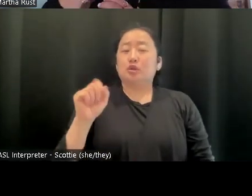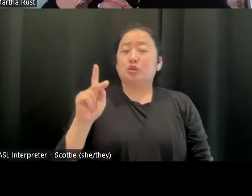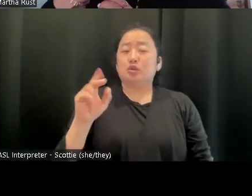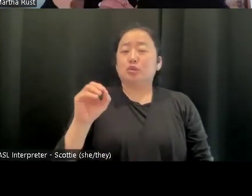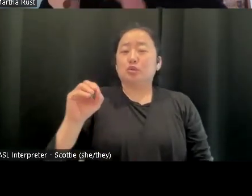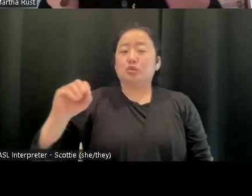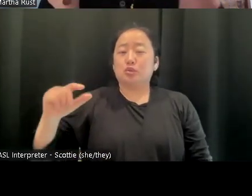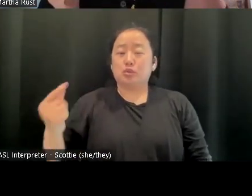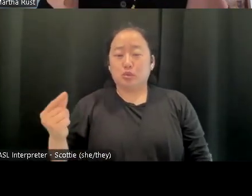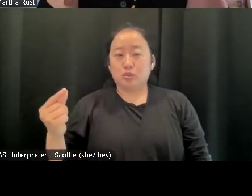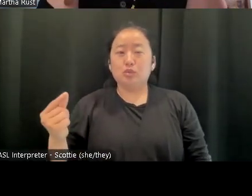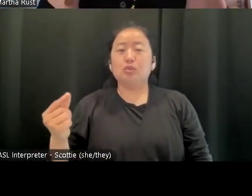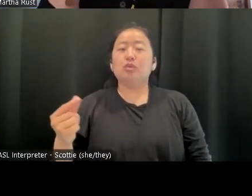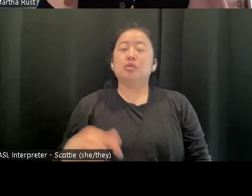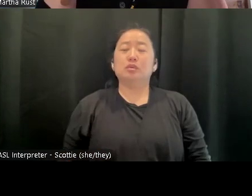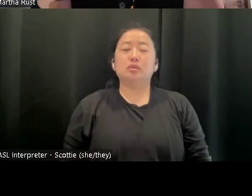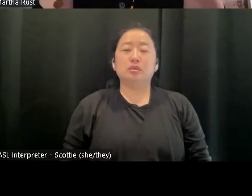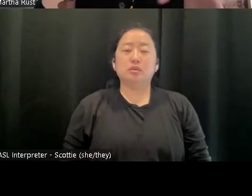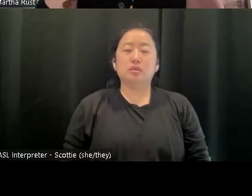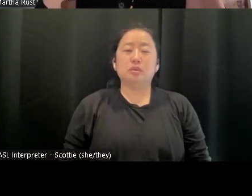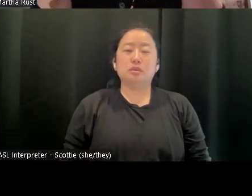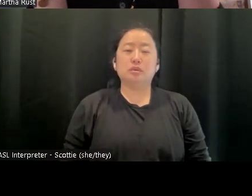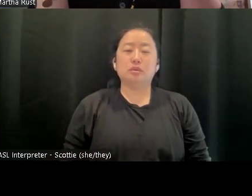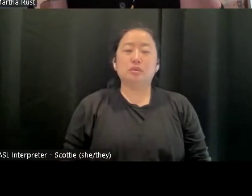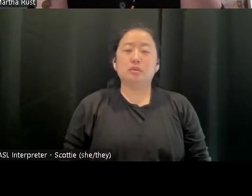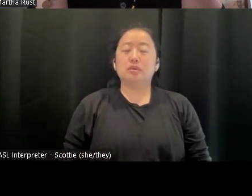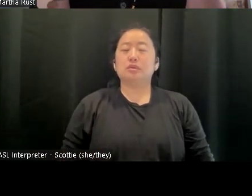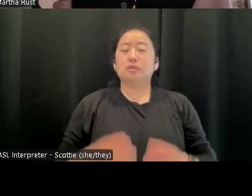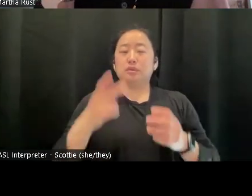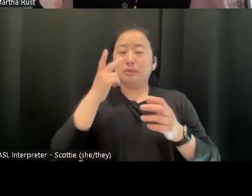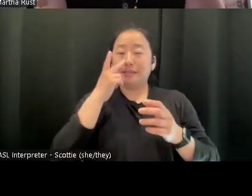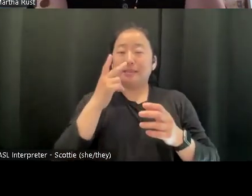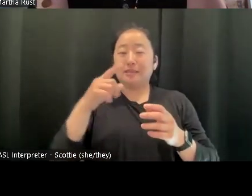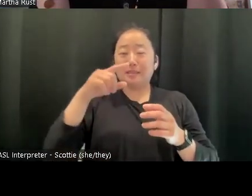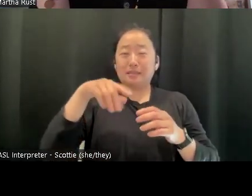And each of those sections on the side creates different music just by hitting it.